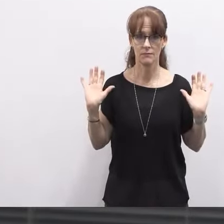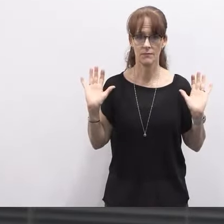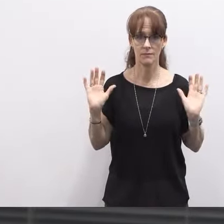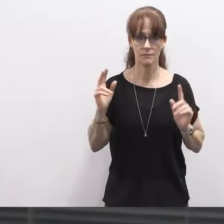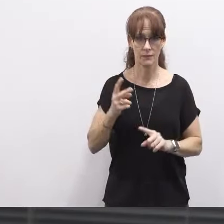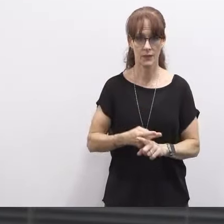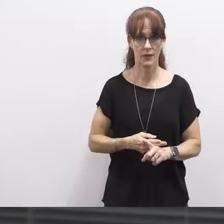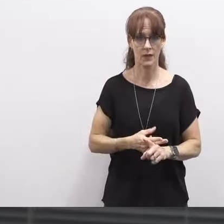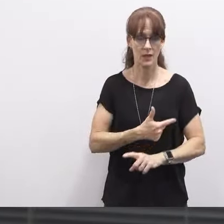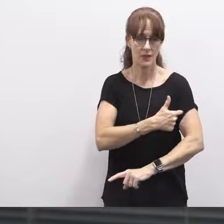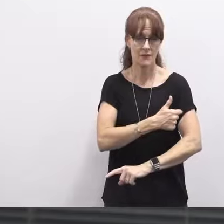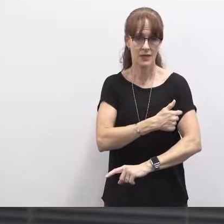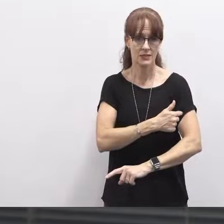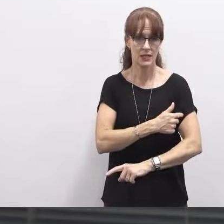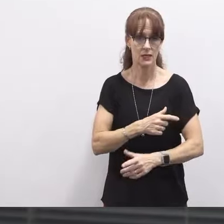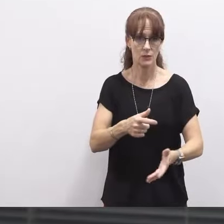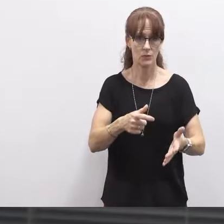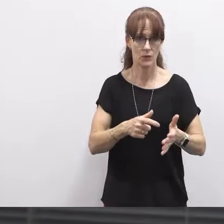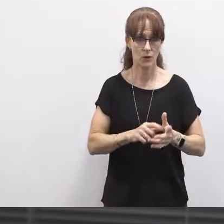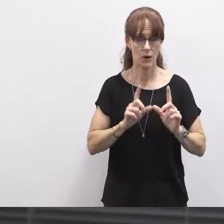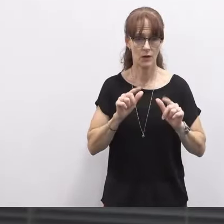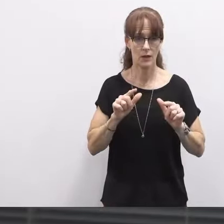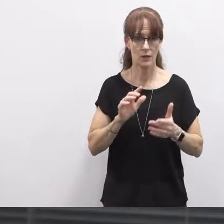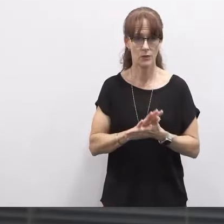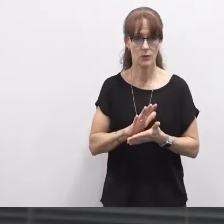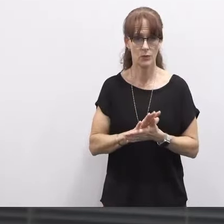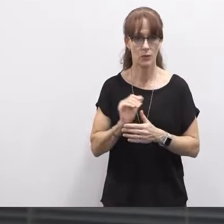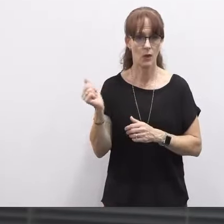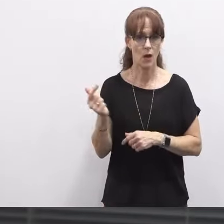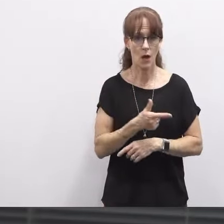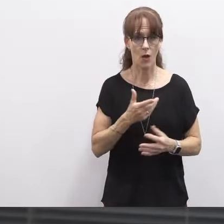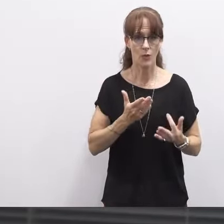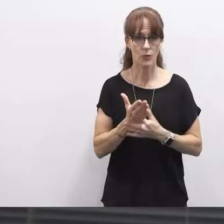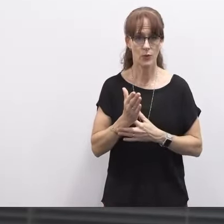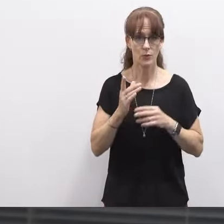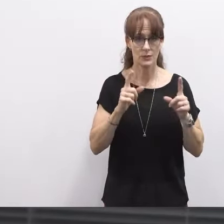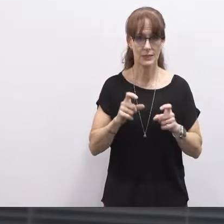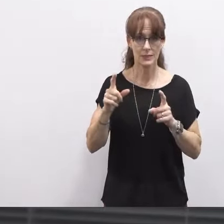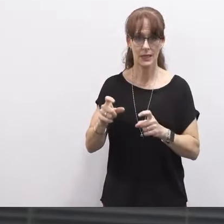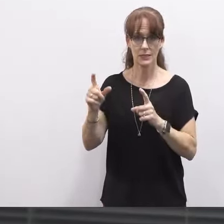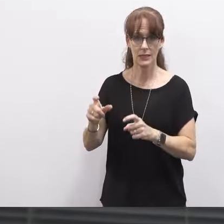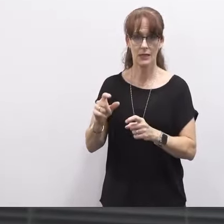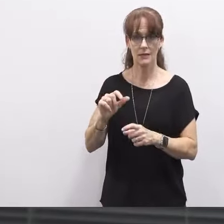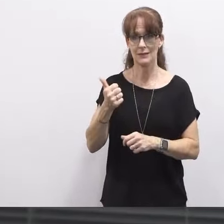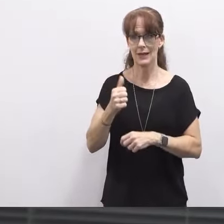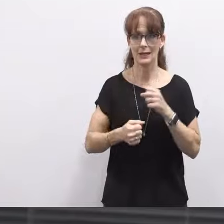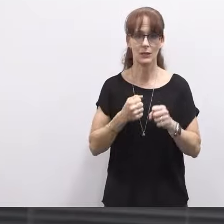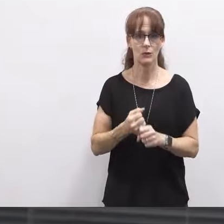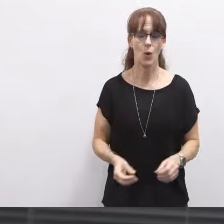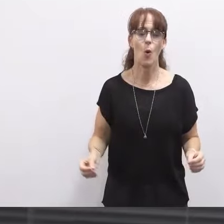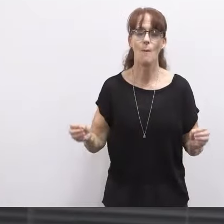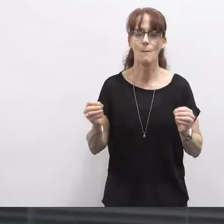The vaccines that were required to attend to school also all have gone through rigorous testings for a decade, at least, or more.